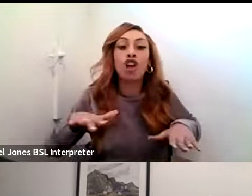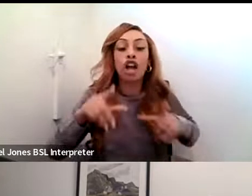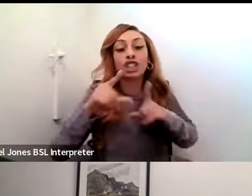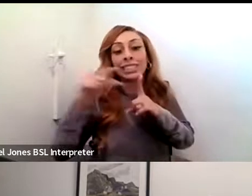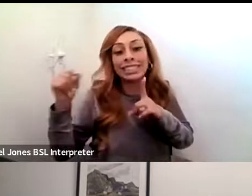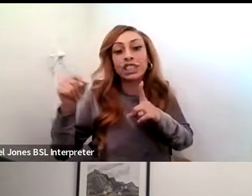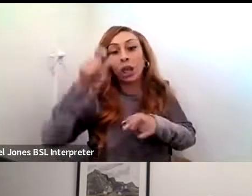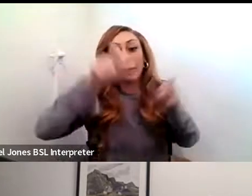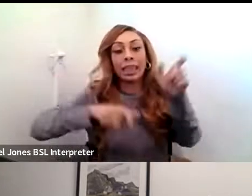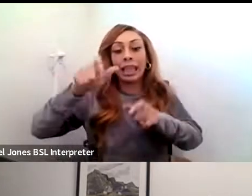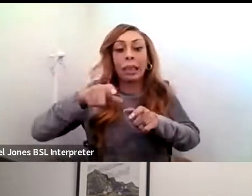having to have conversations with,